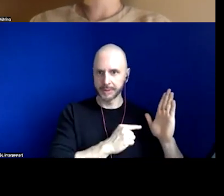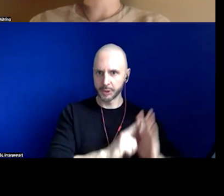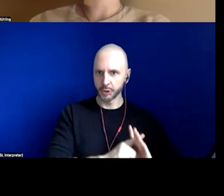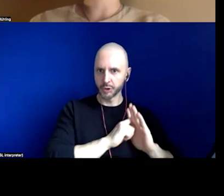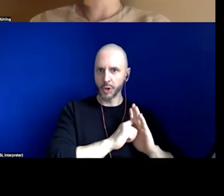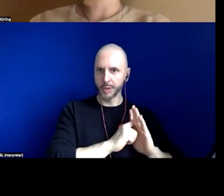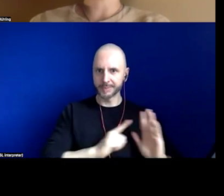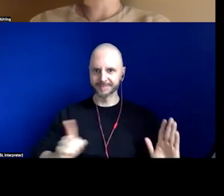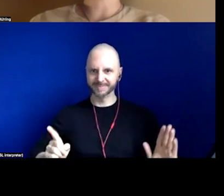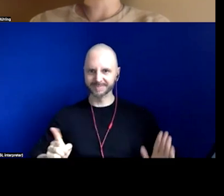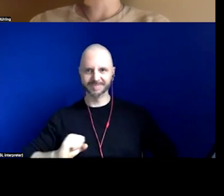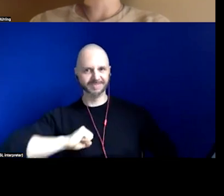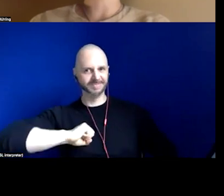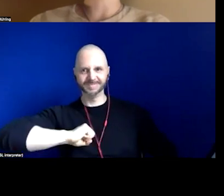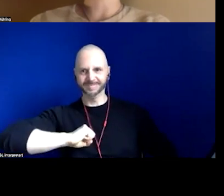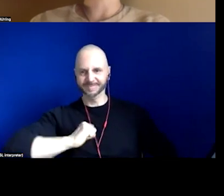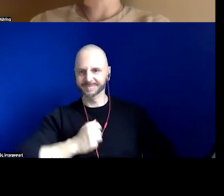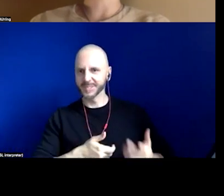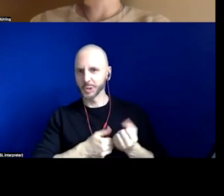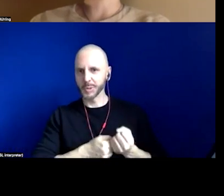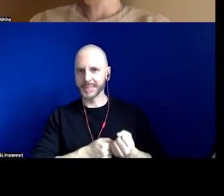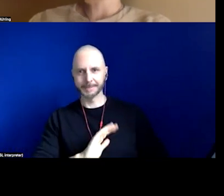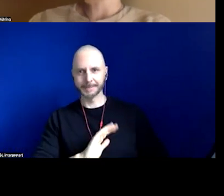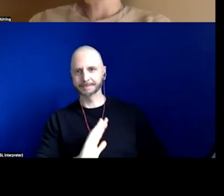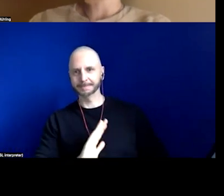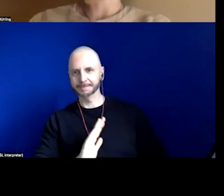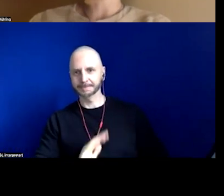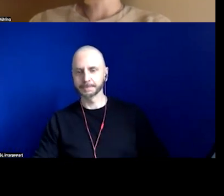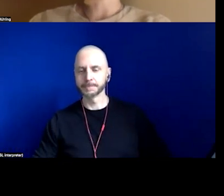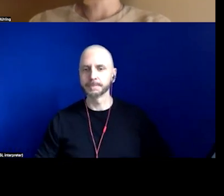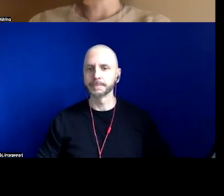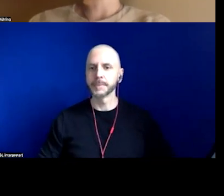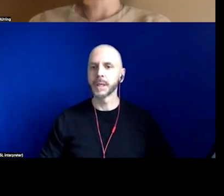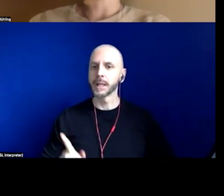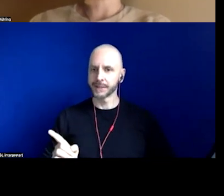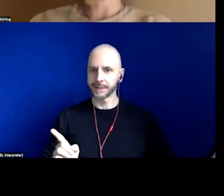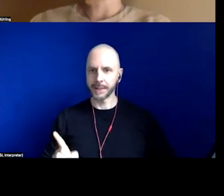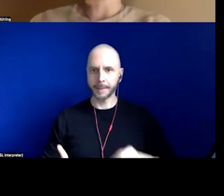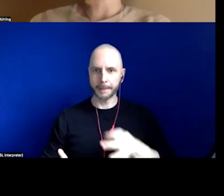prefer to write for that specific content rather than them sort of fact-checking everything that